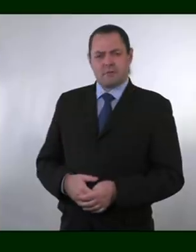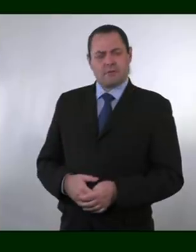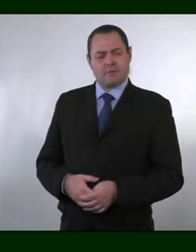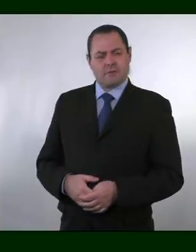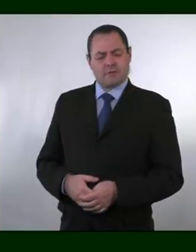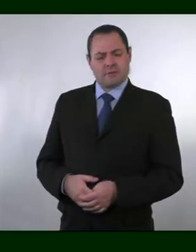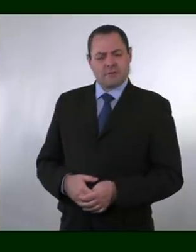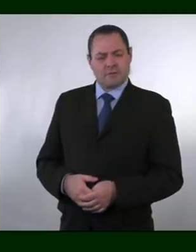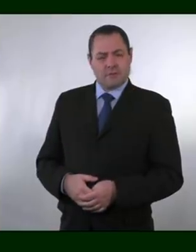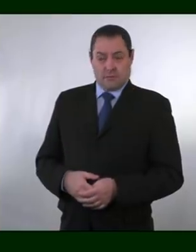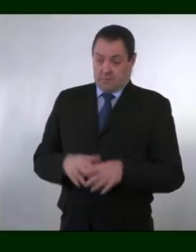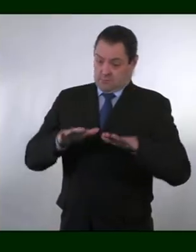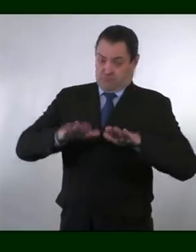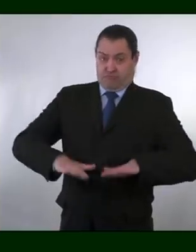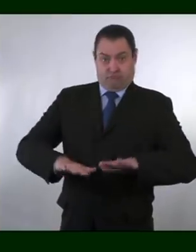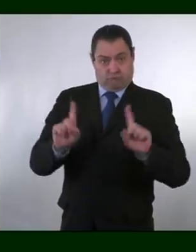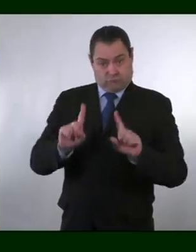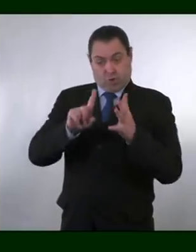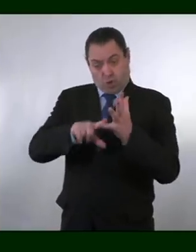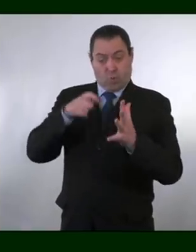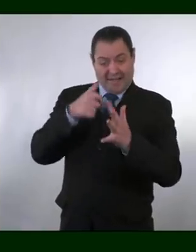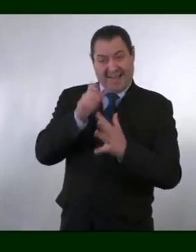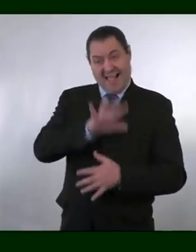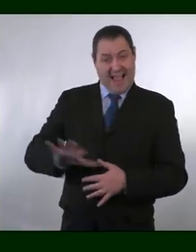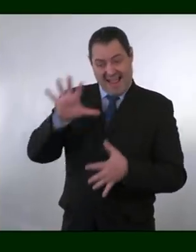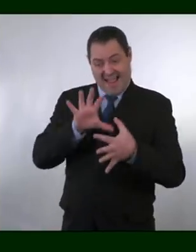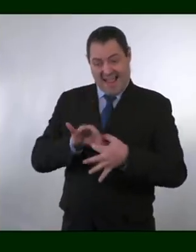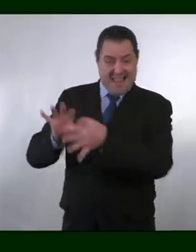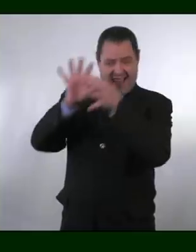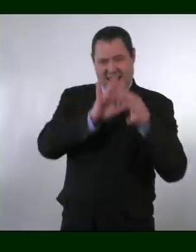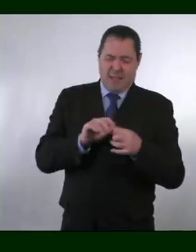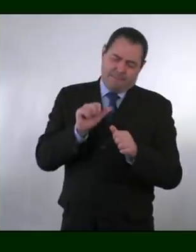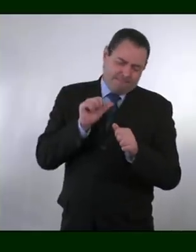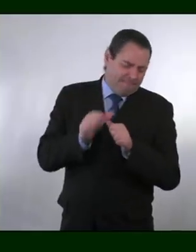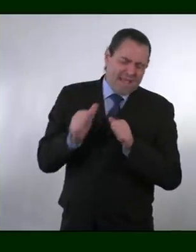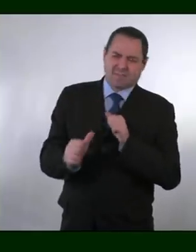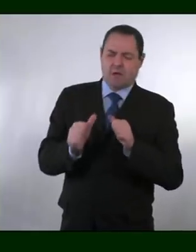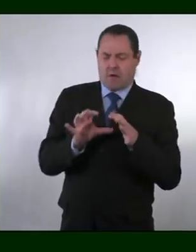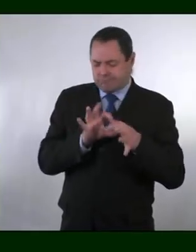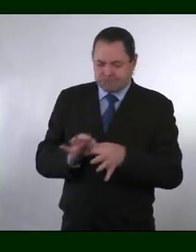What the UK does as a whole is far bigger, better and more important than what we can do